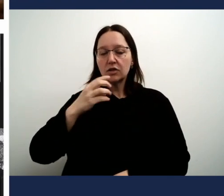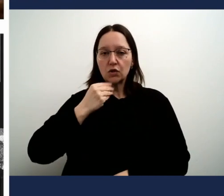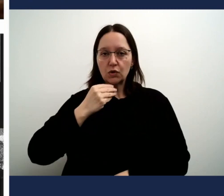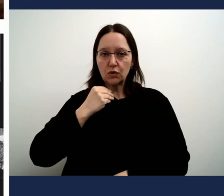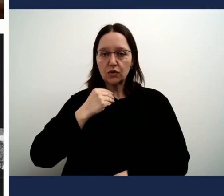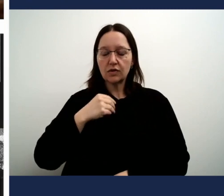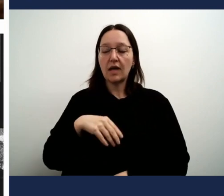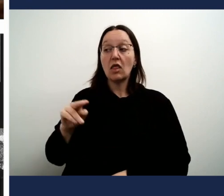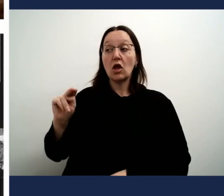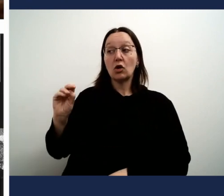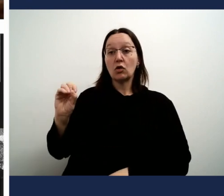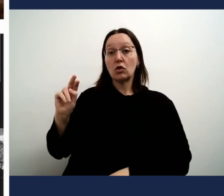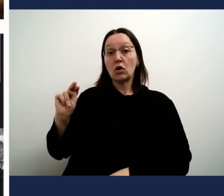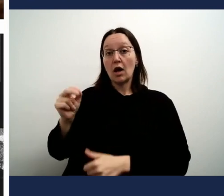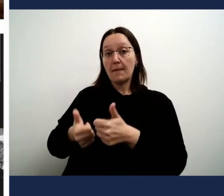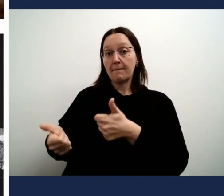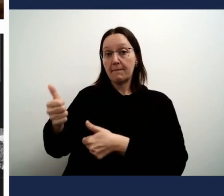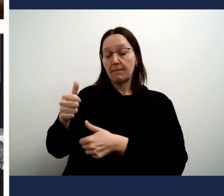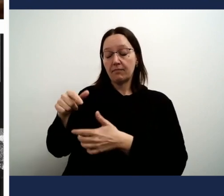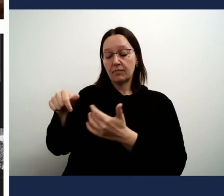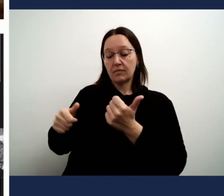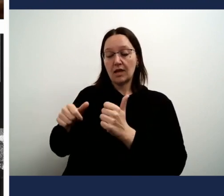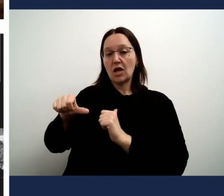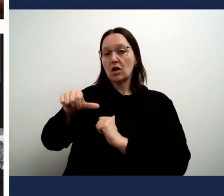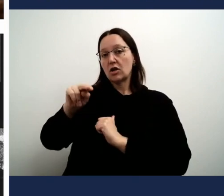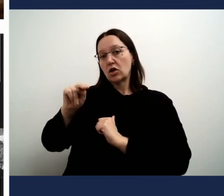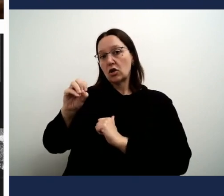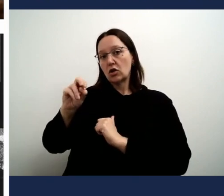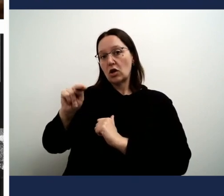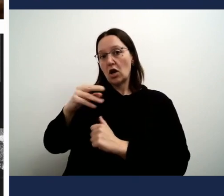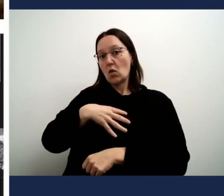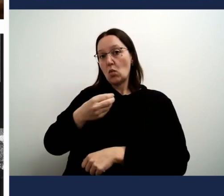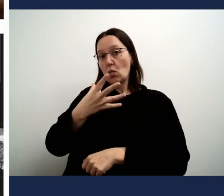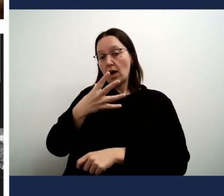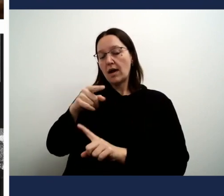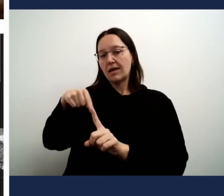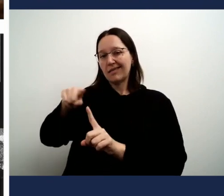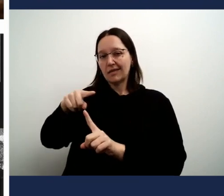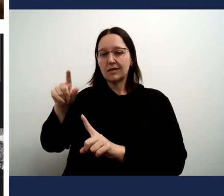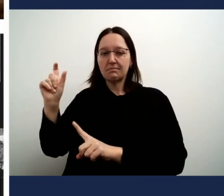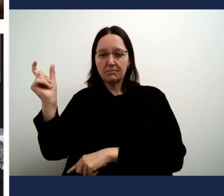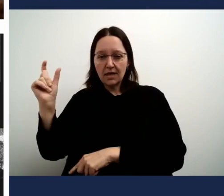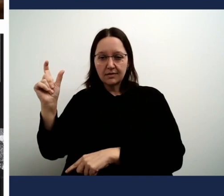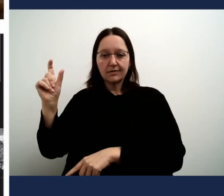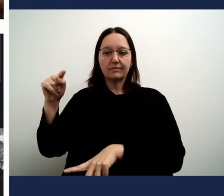indigenous people lived on those lands before European settlers come. Today islamophobia in Europe and other